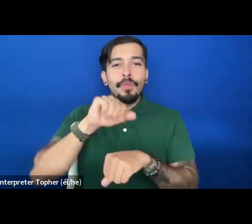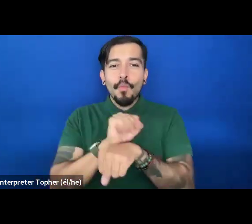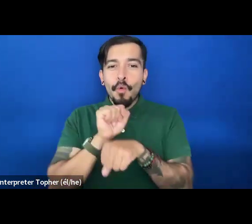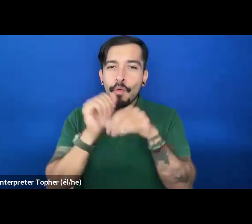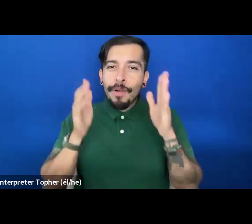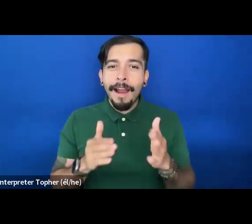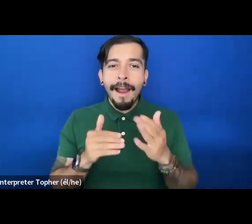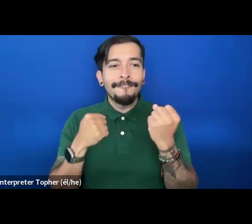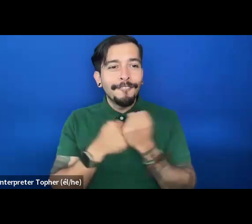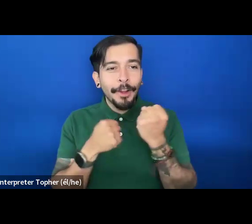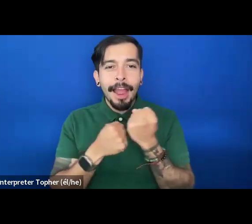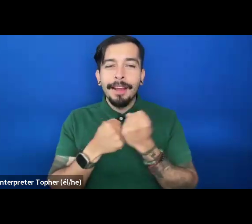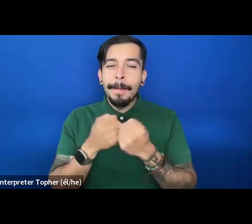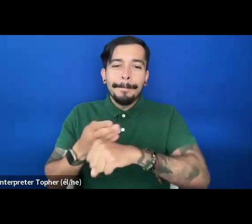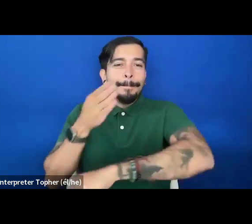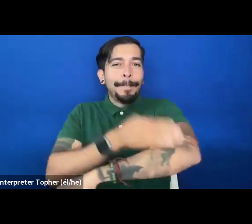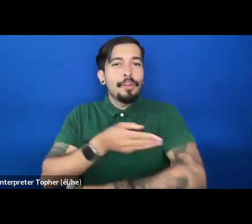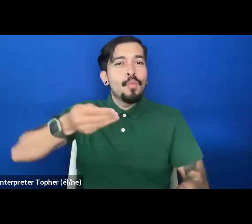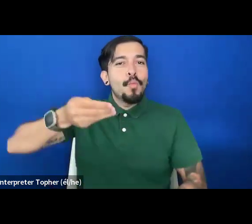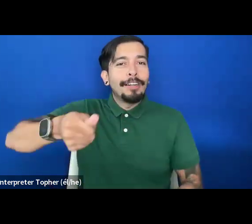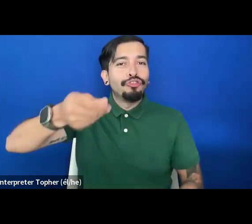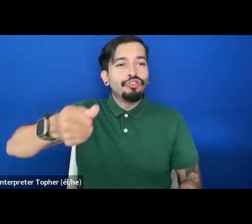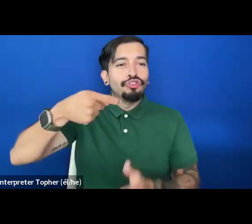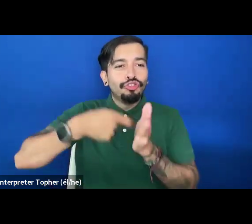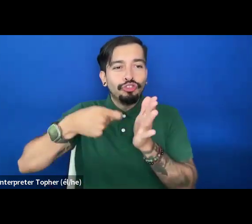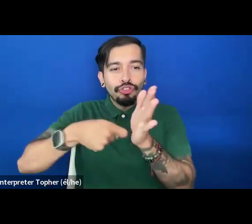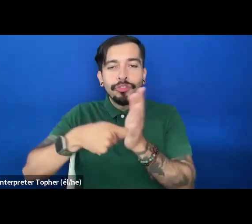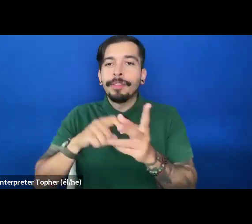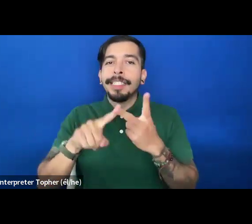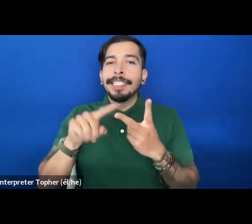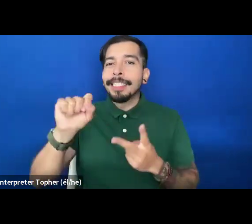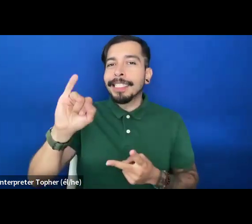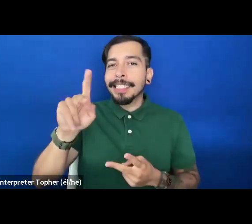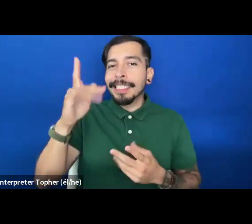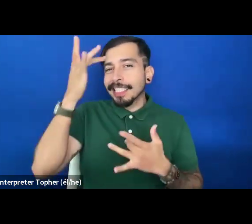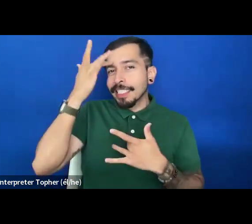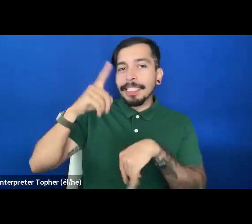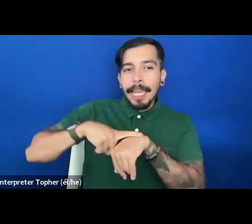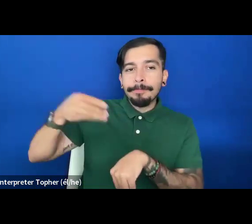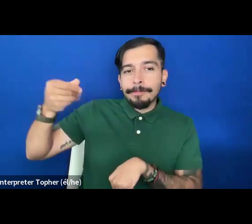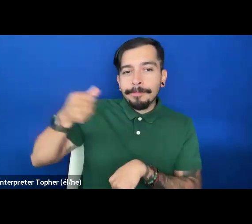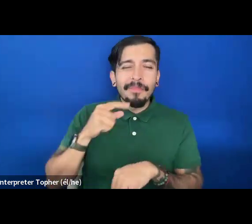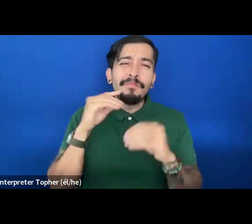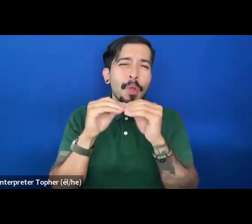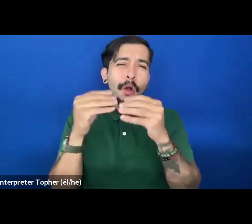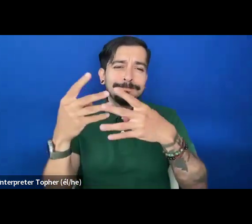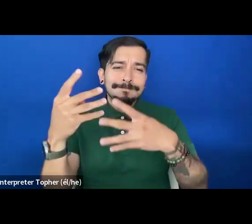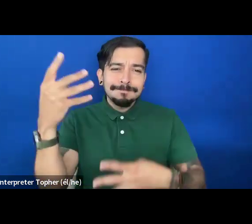But we're not just fighting for workers' rights, we're demanding long-term public investments and care for families,